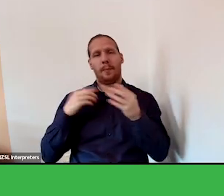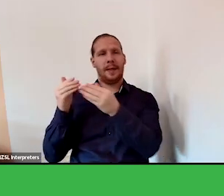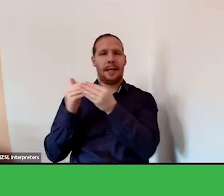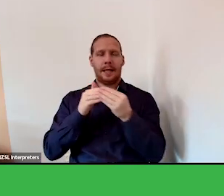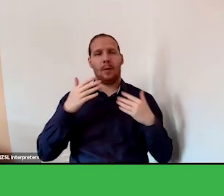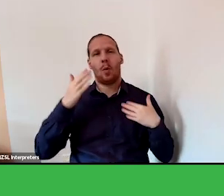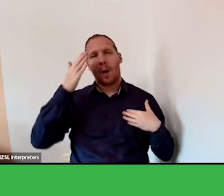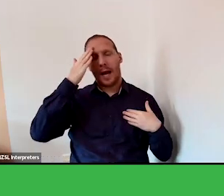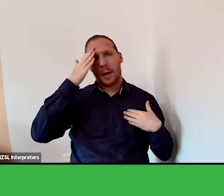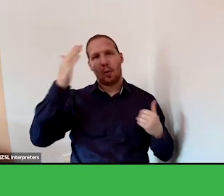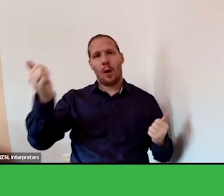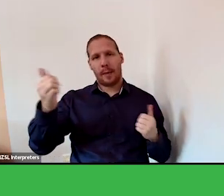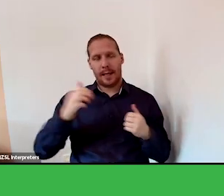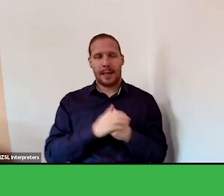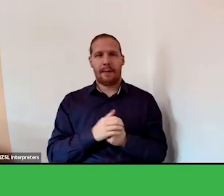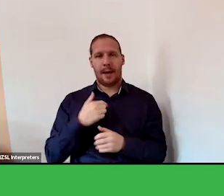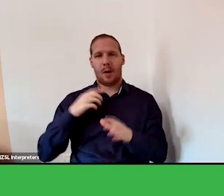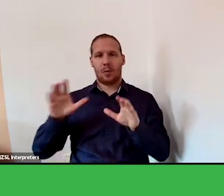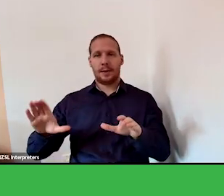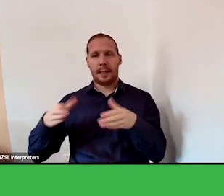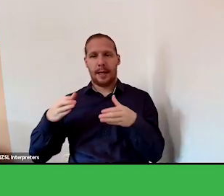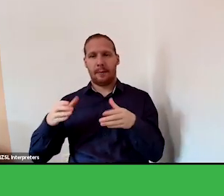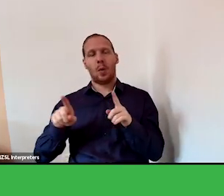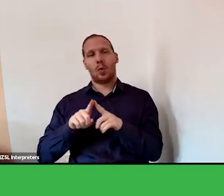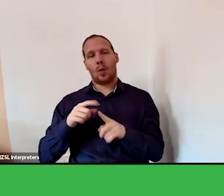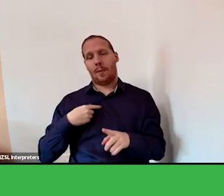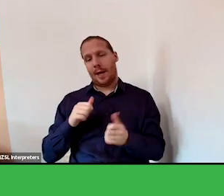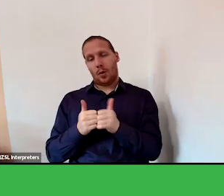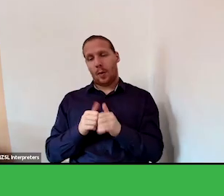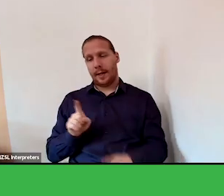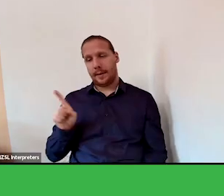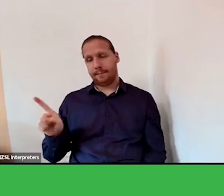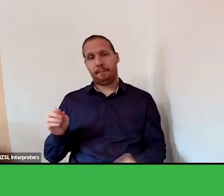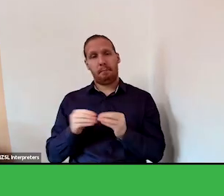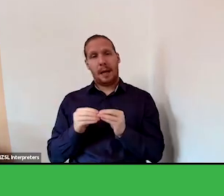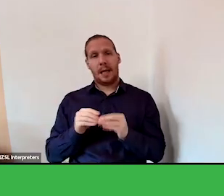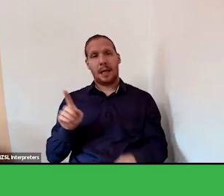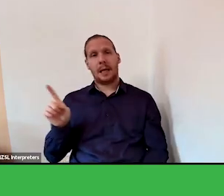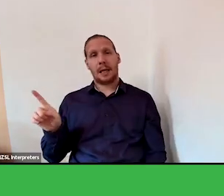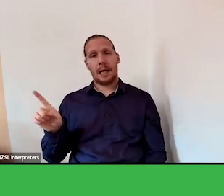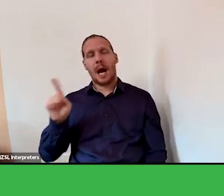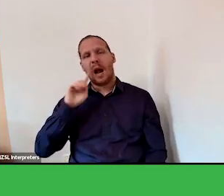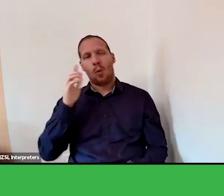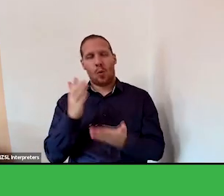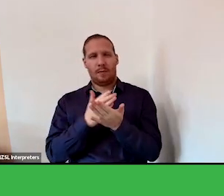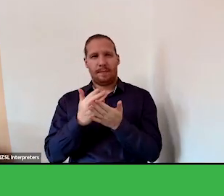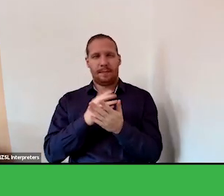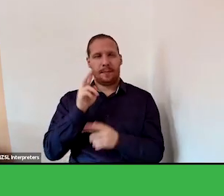And as Sarah-Jane has said alongside my colleague, Ben I will be sharing some insights from our mental health and wellbeing snapshot.